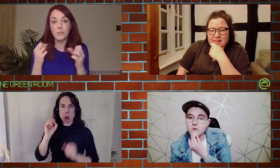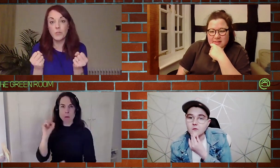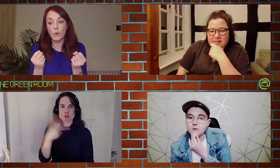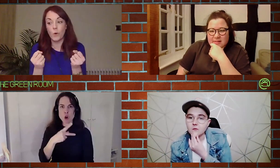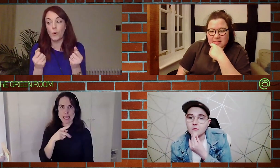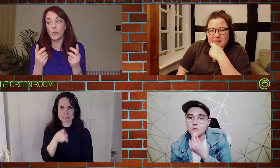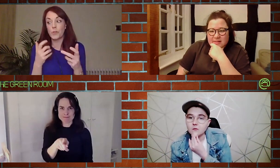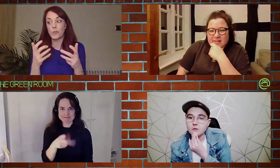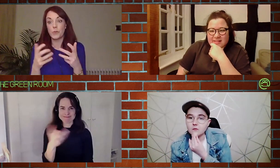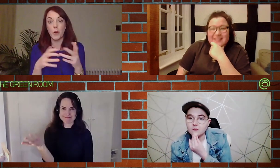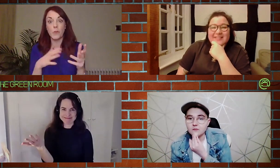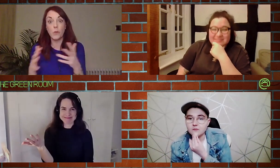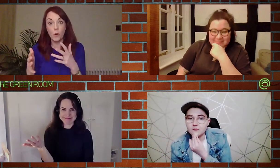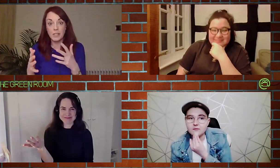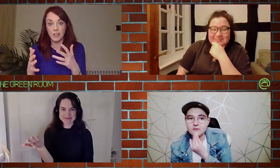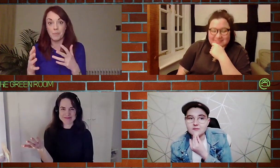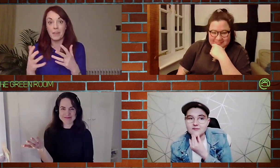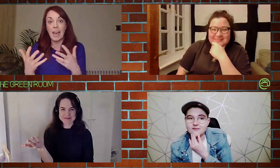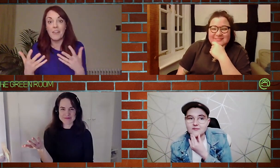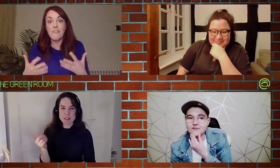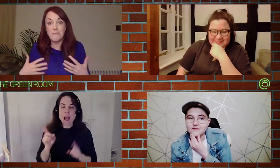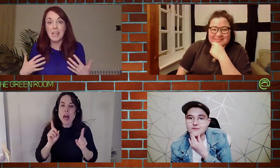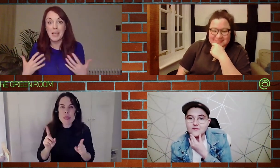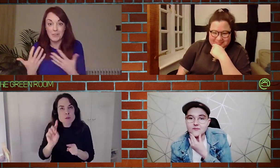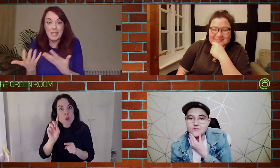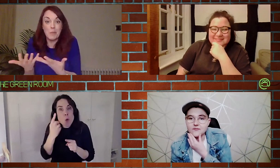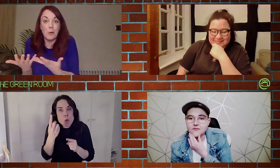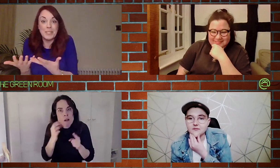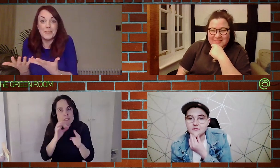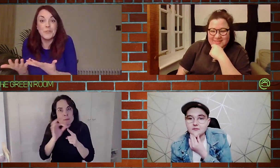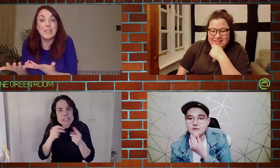saw throughout lockdwon, and it was like a positive story